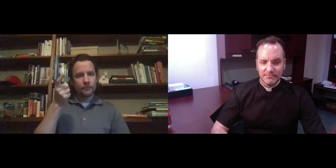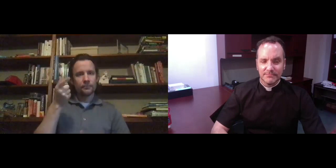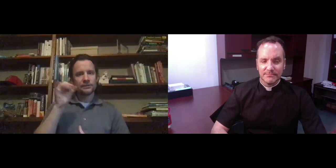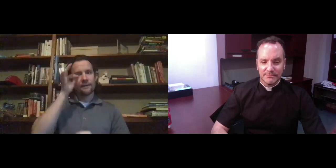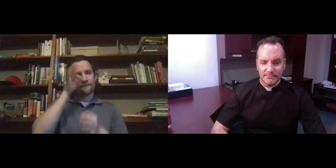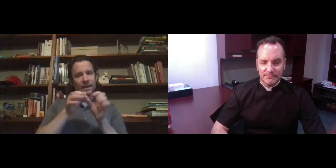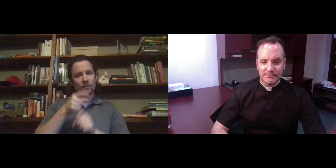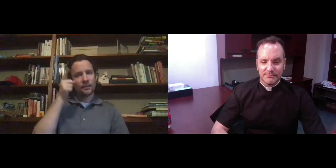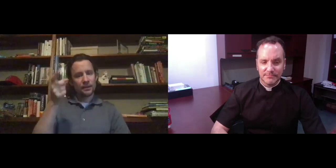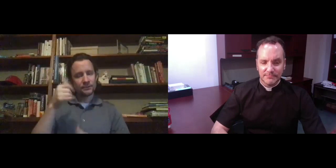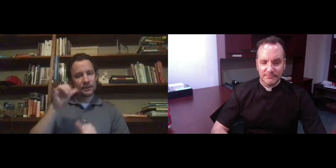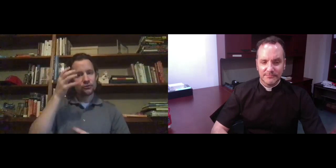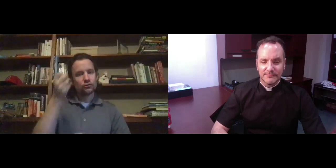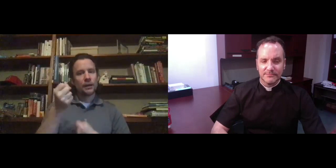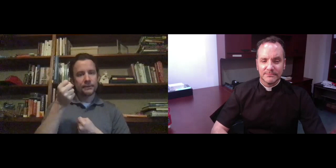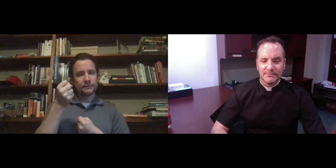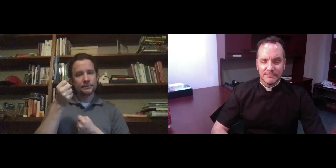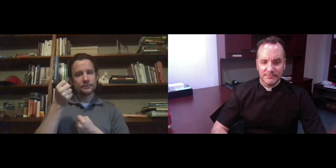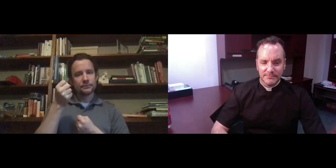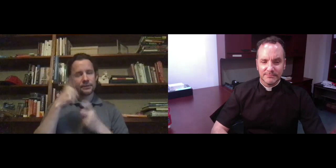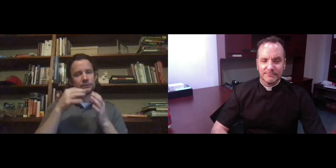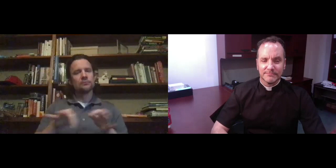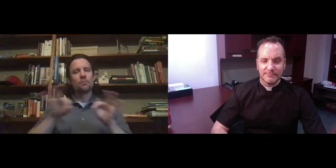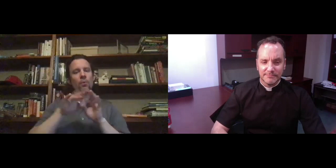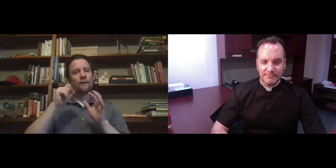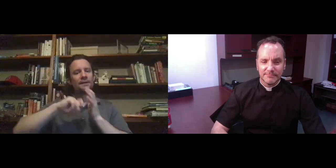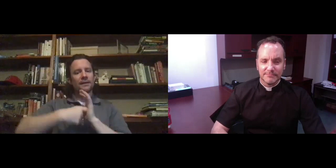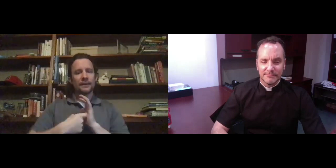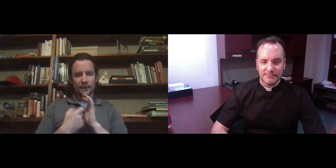and in the meantime we need to have trust and faith in God.